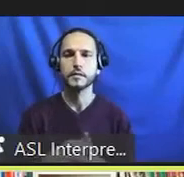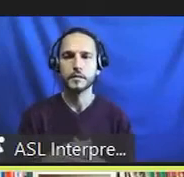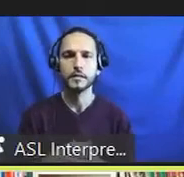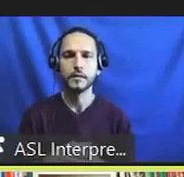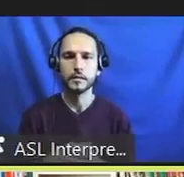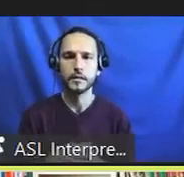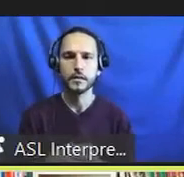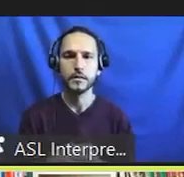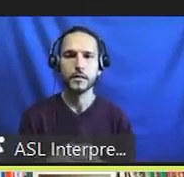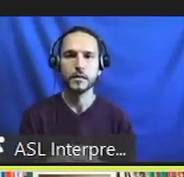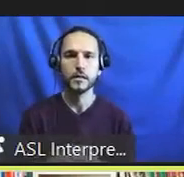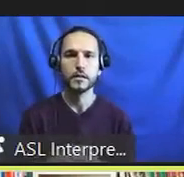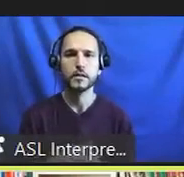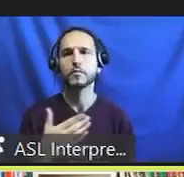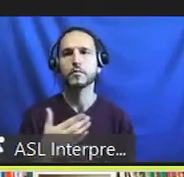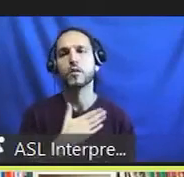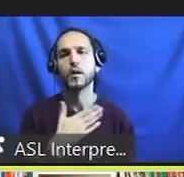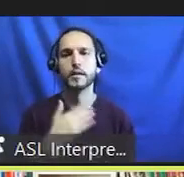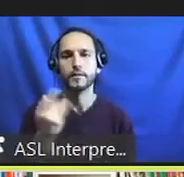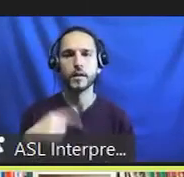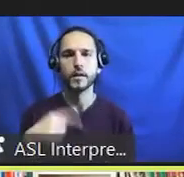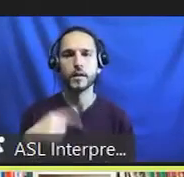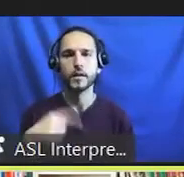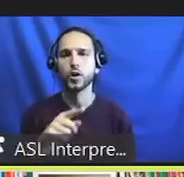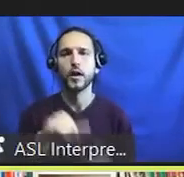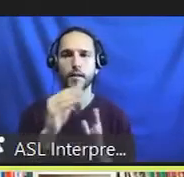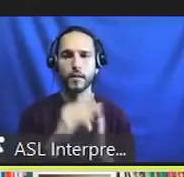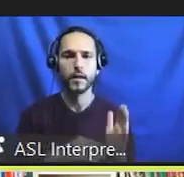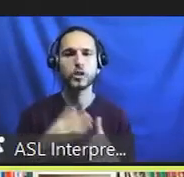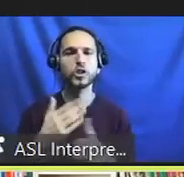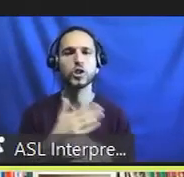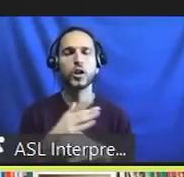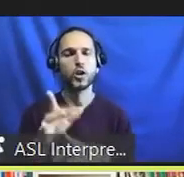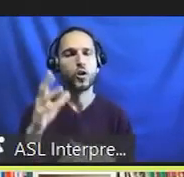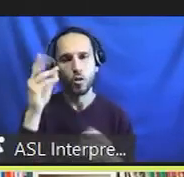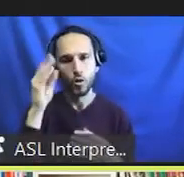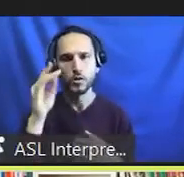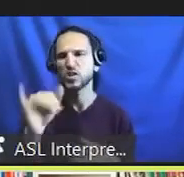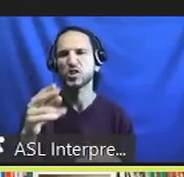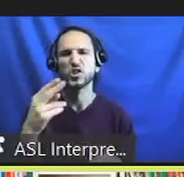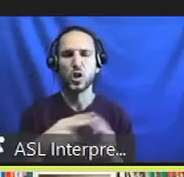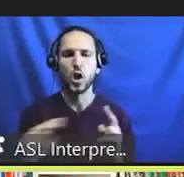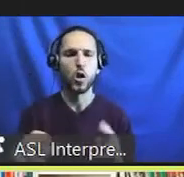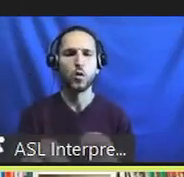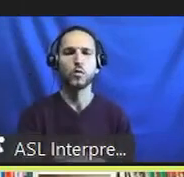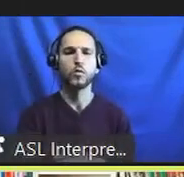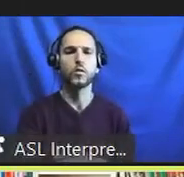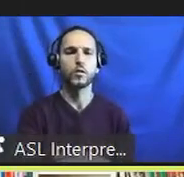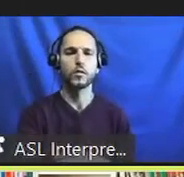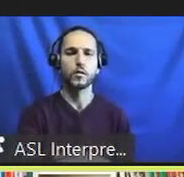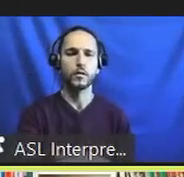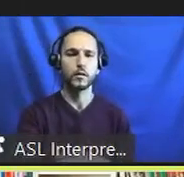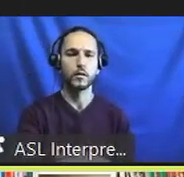And we would be really grateful if you could just take a minute and share your thoughts. It's very short. You don't have to answer all the questions if you don't want to.